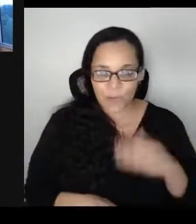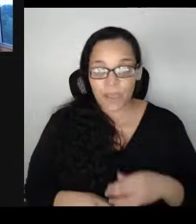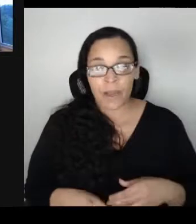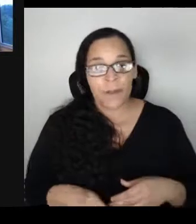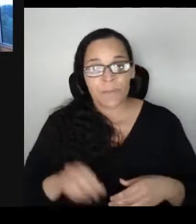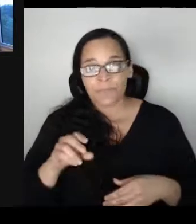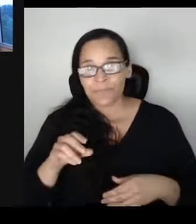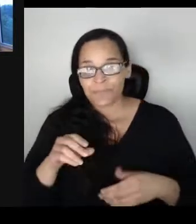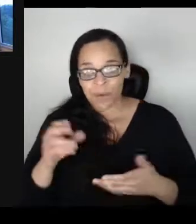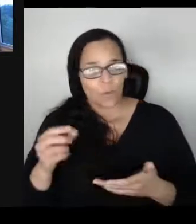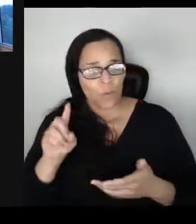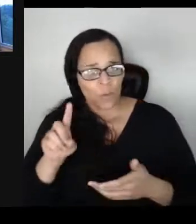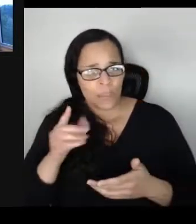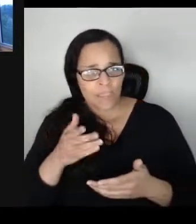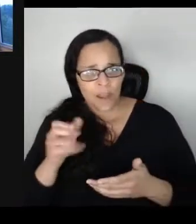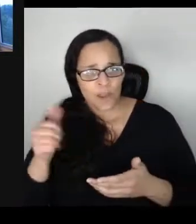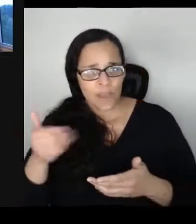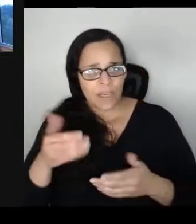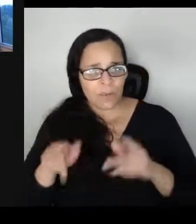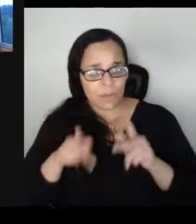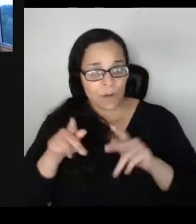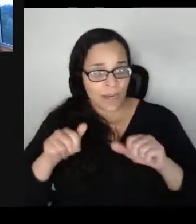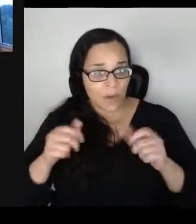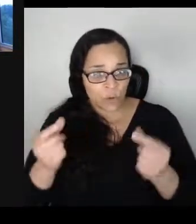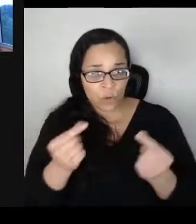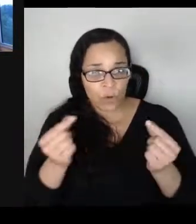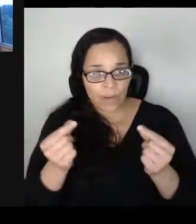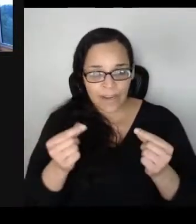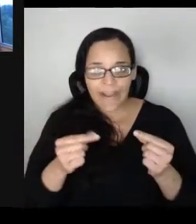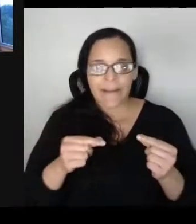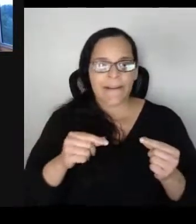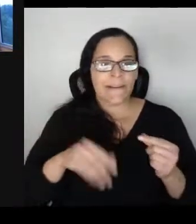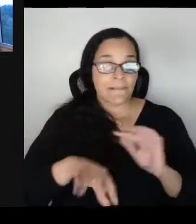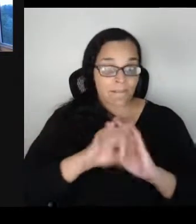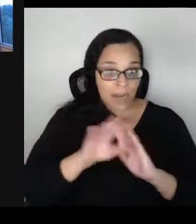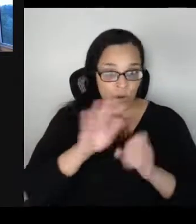Find your local Immigrant Rights Advocacy Organization,